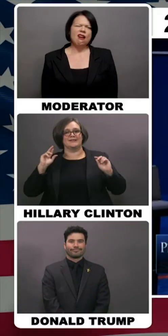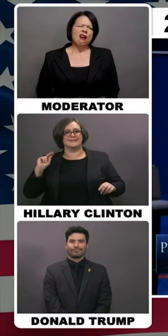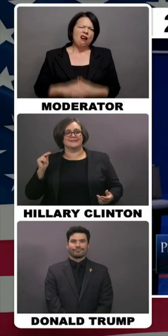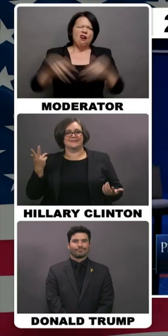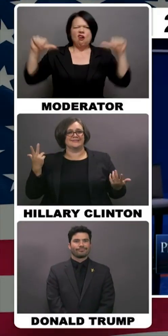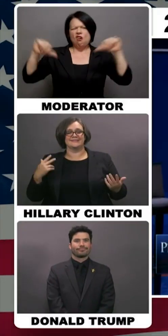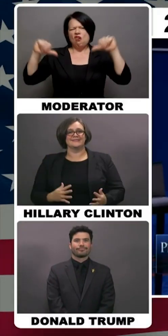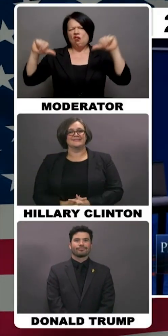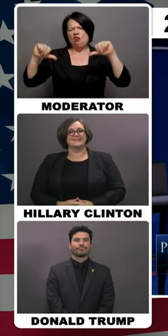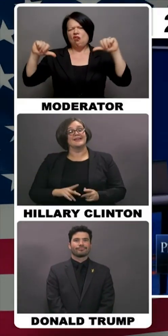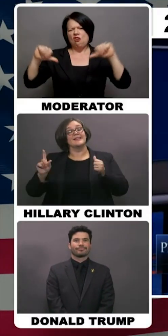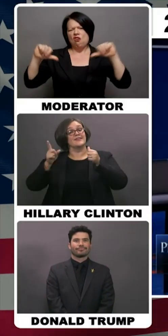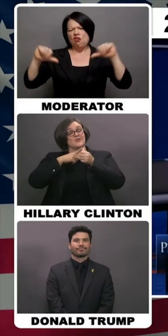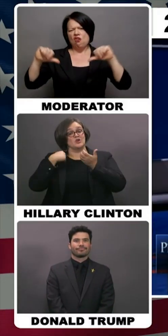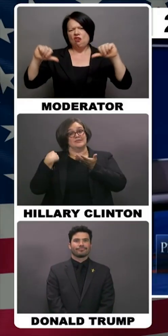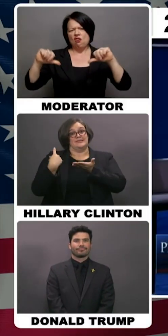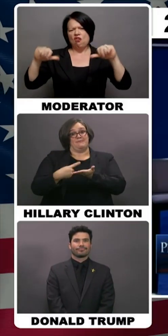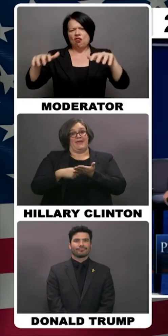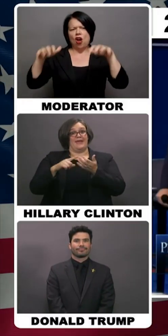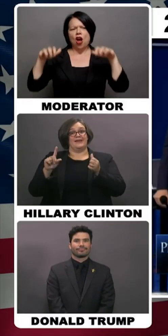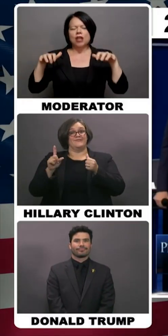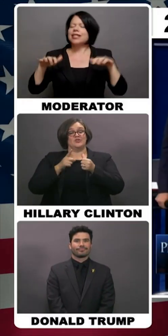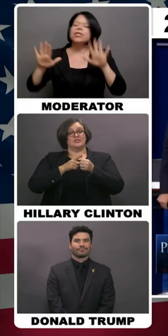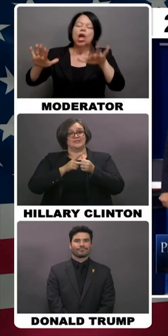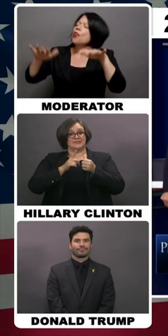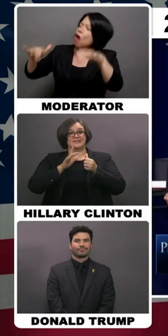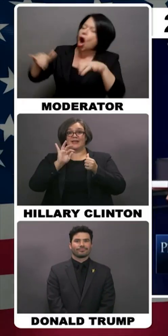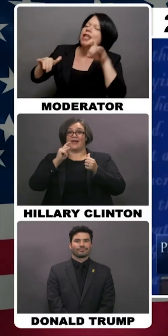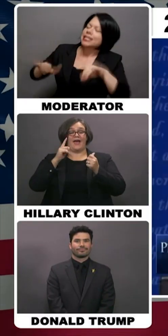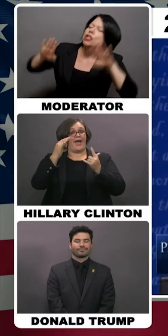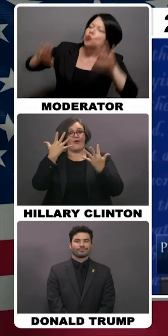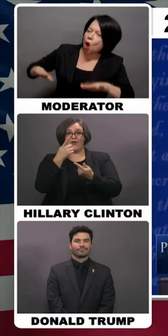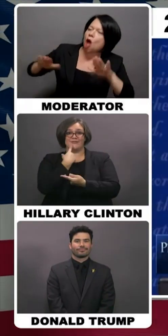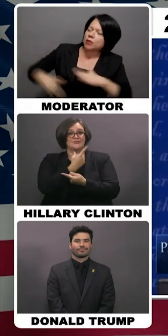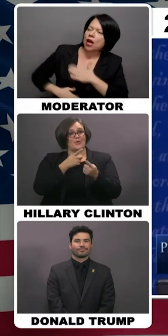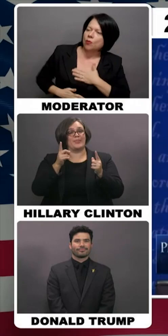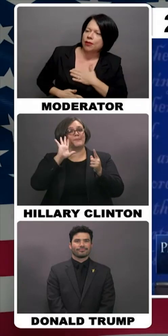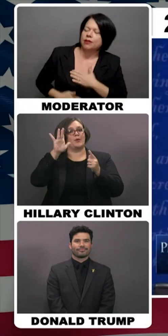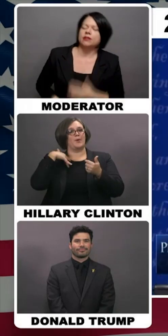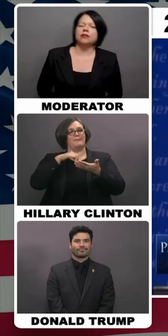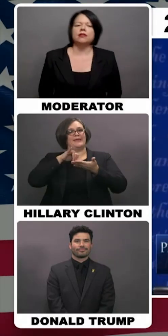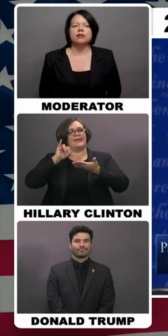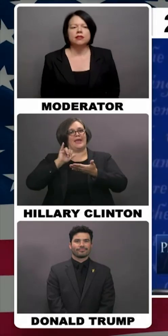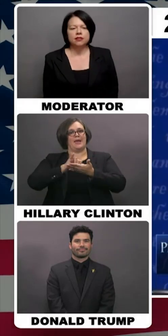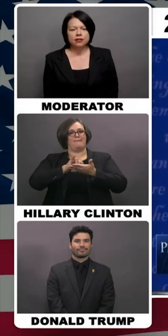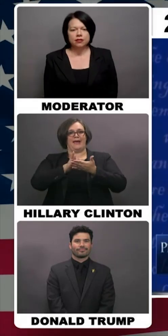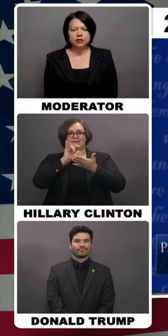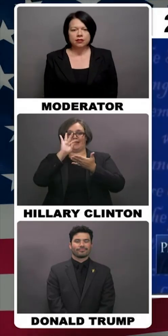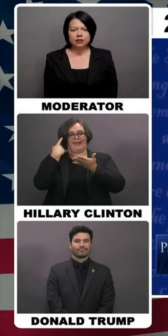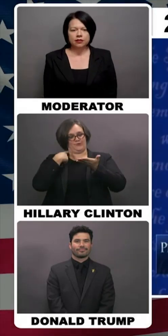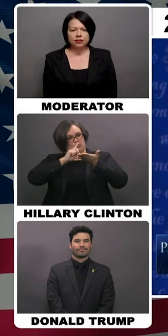And debate in the first, the audience needs to call Down here, I told people that it would be impossible to be fact checking Donald all the time.